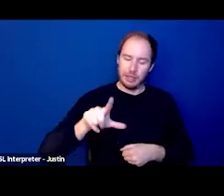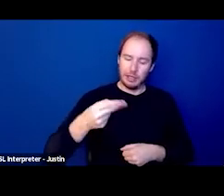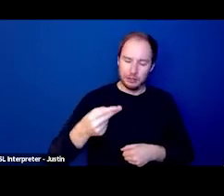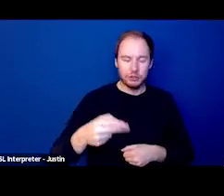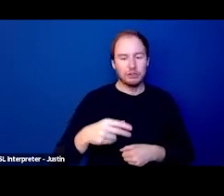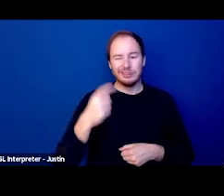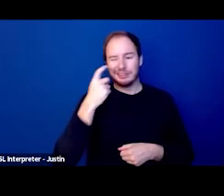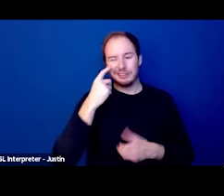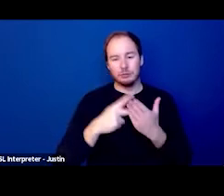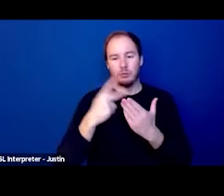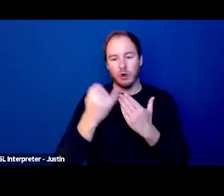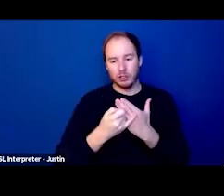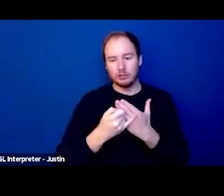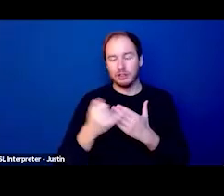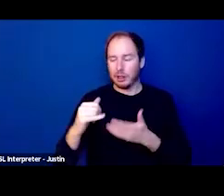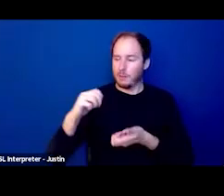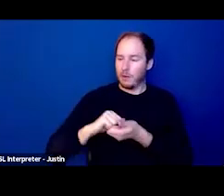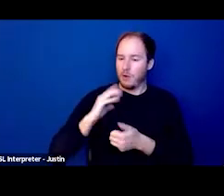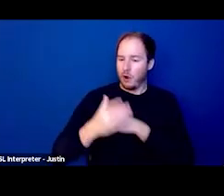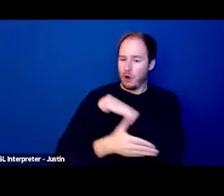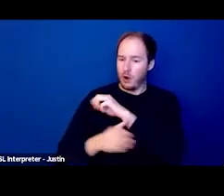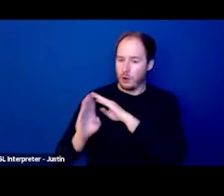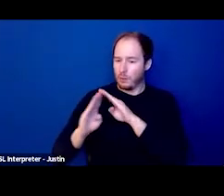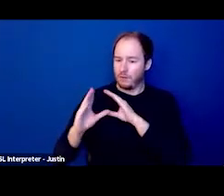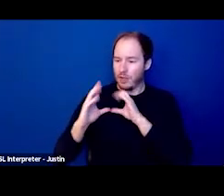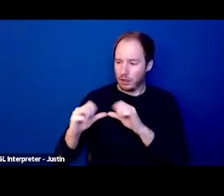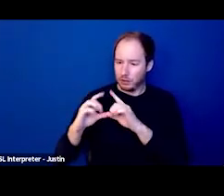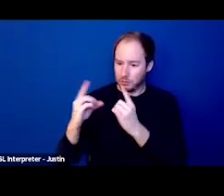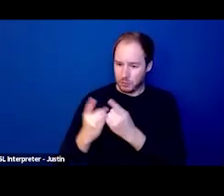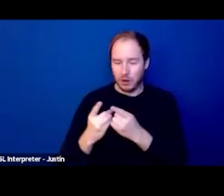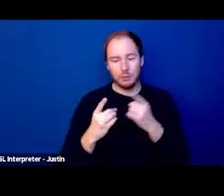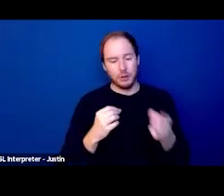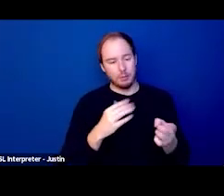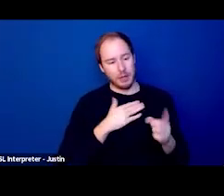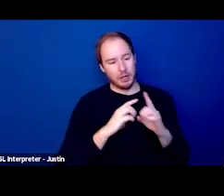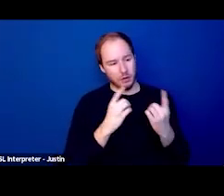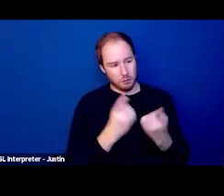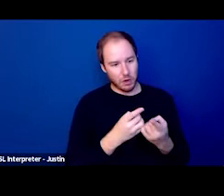That's a partnership between our County Behavioral Health Department, as well as my department, H3,